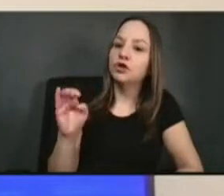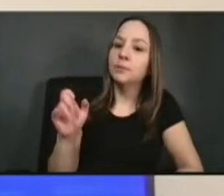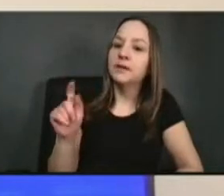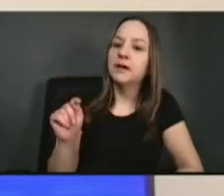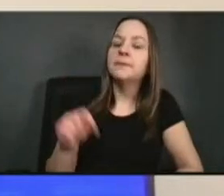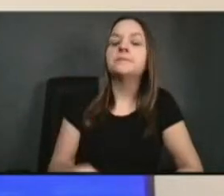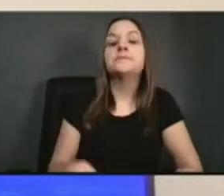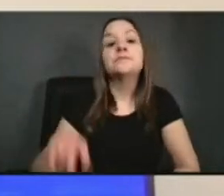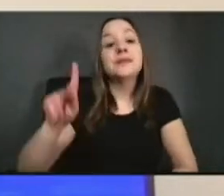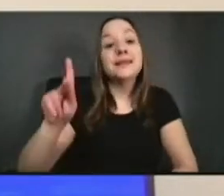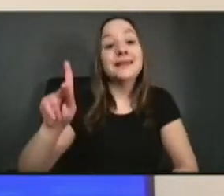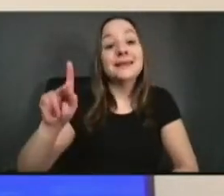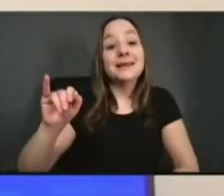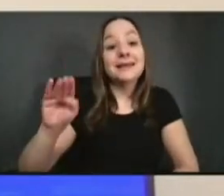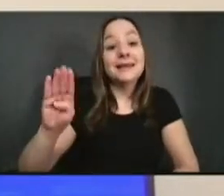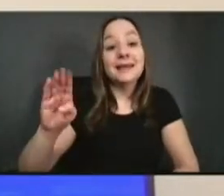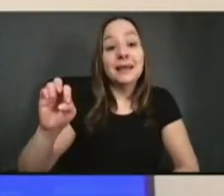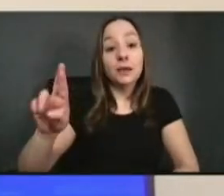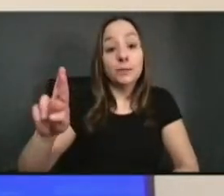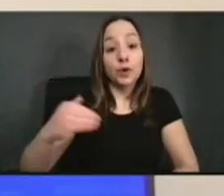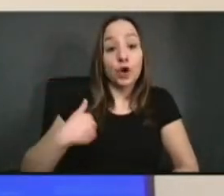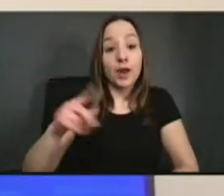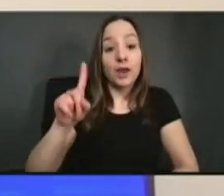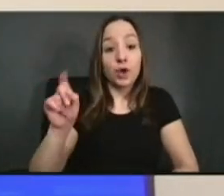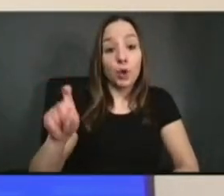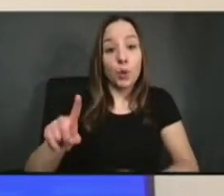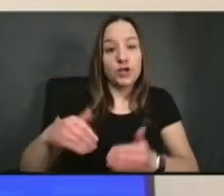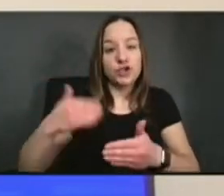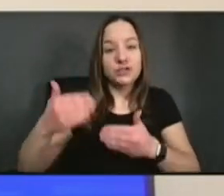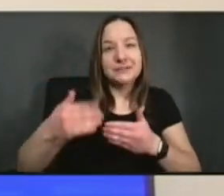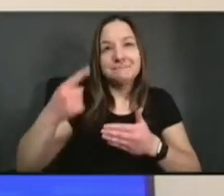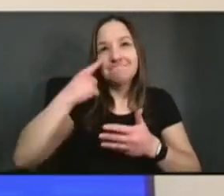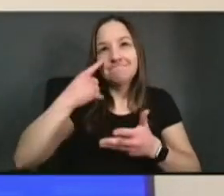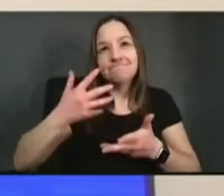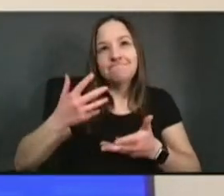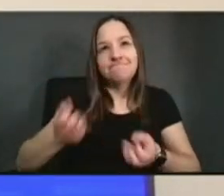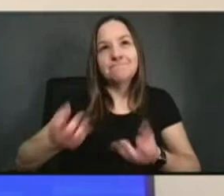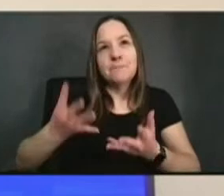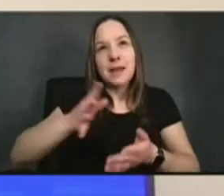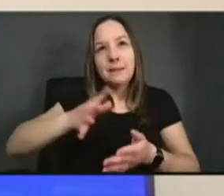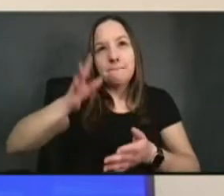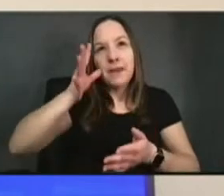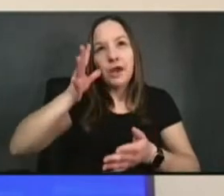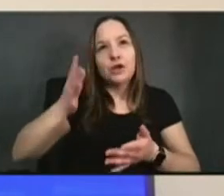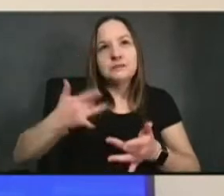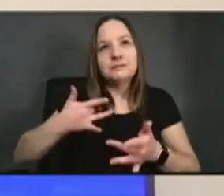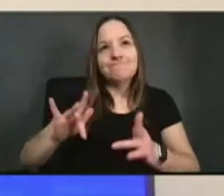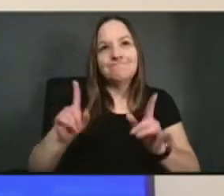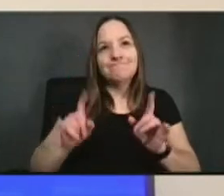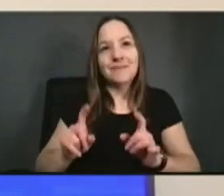to them. Thank you, Doctor McKnight members asking a